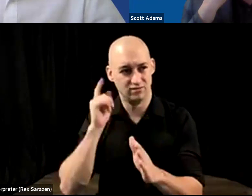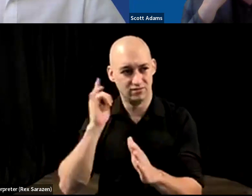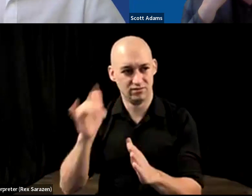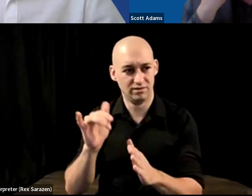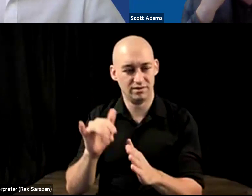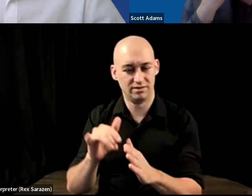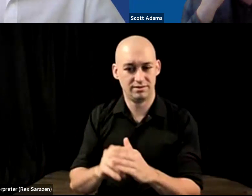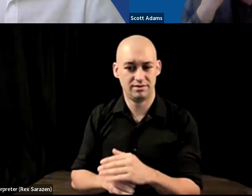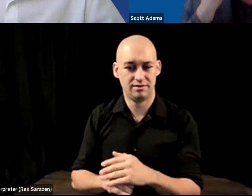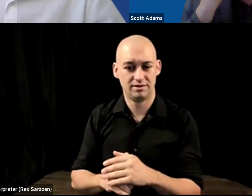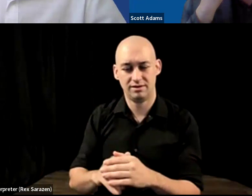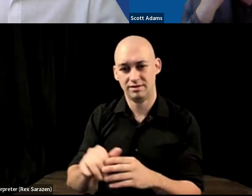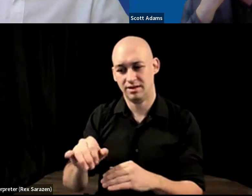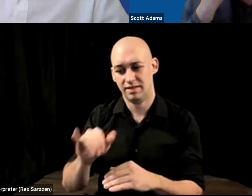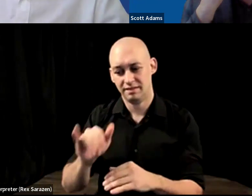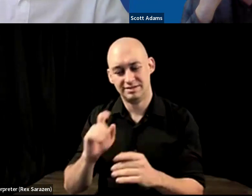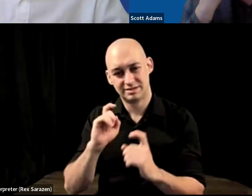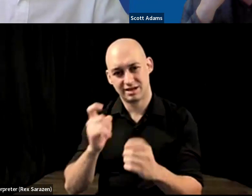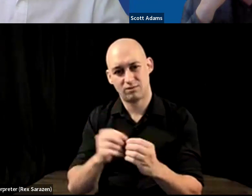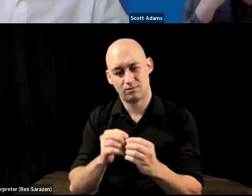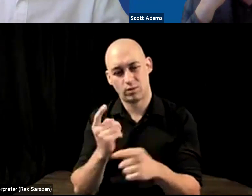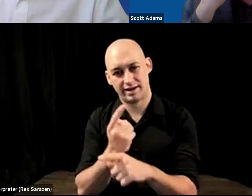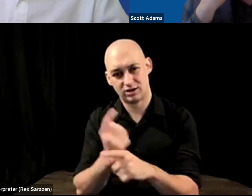million is going to give you a much more accurate chance of getting funded. And I know you can't get